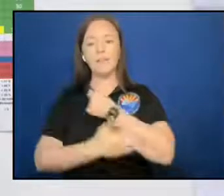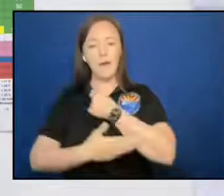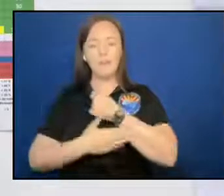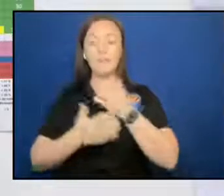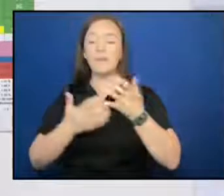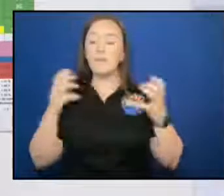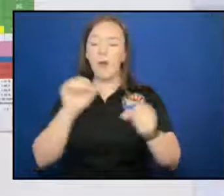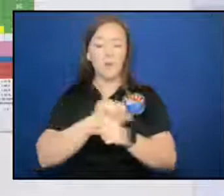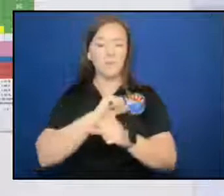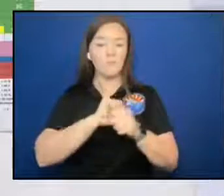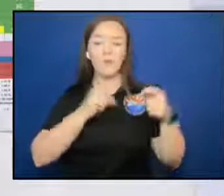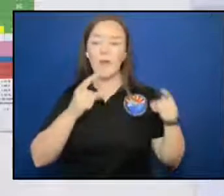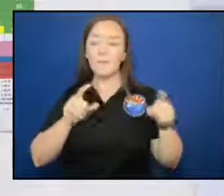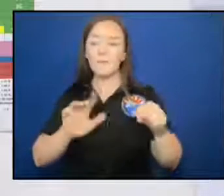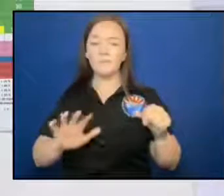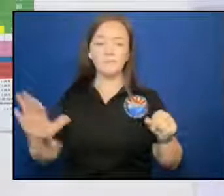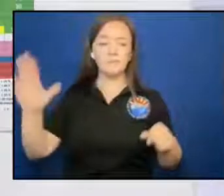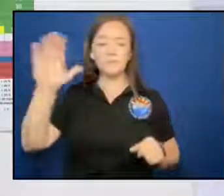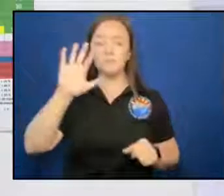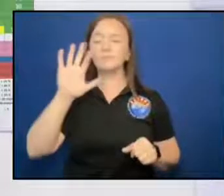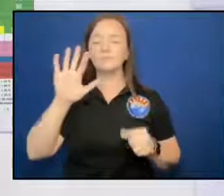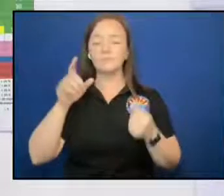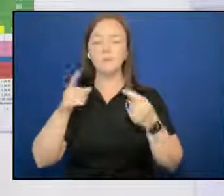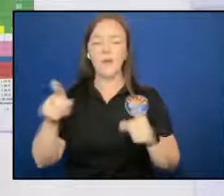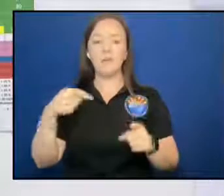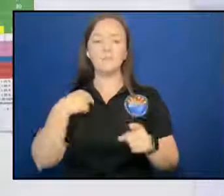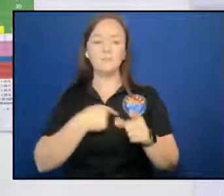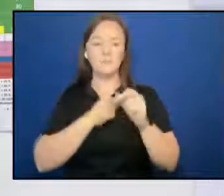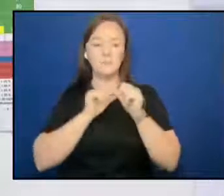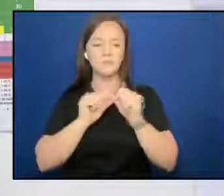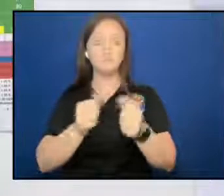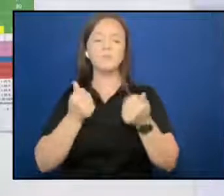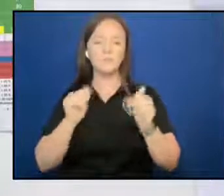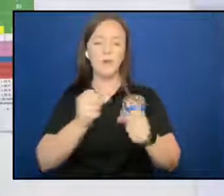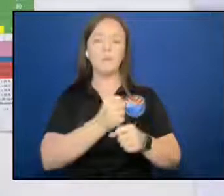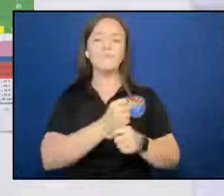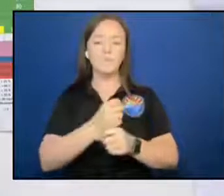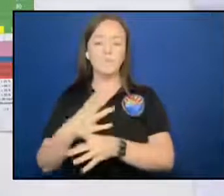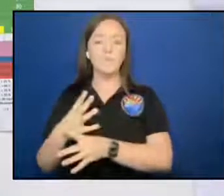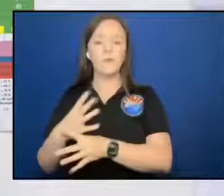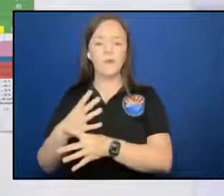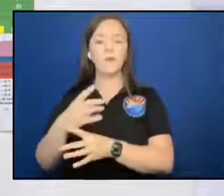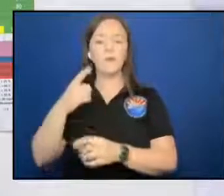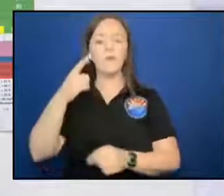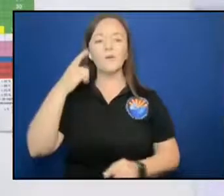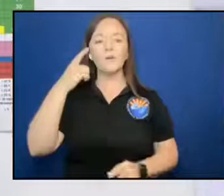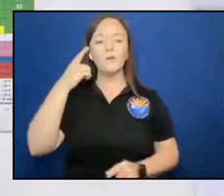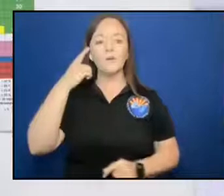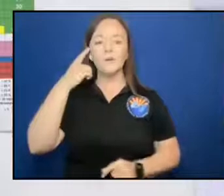US, YOU CAN ALSO REWIND AND GO BACK AND WATCH THE OPERATIONS OVERVIEW FOR THE NORTH AND THE SOUTH ZONE AND AS WELL